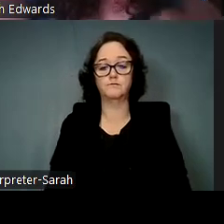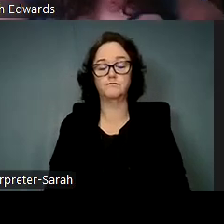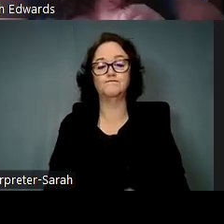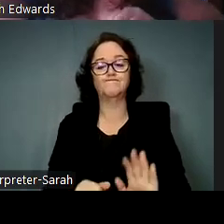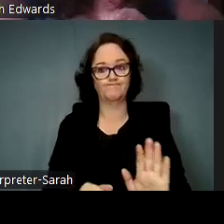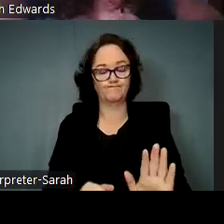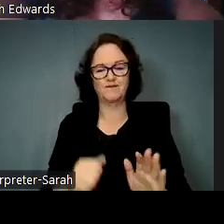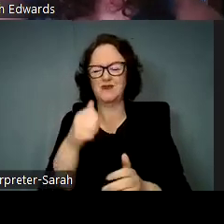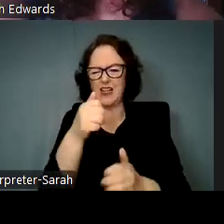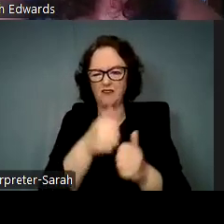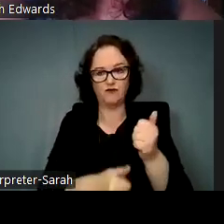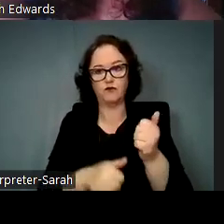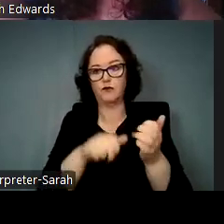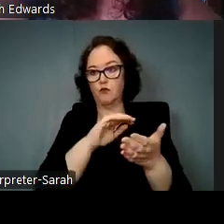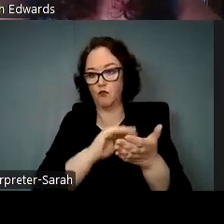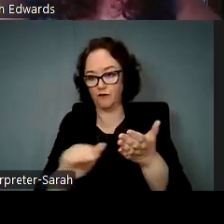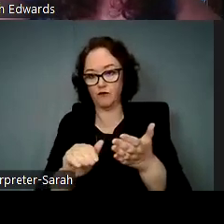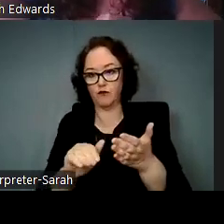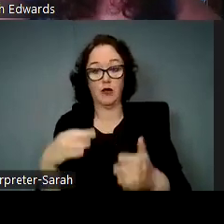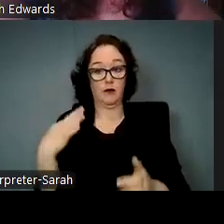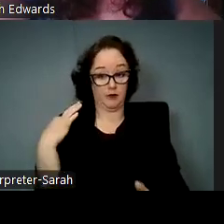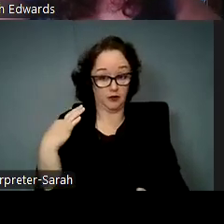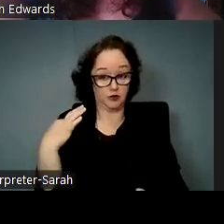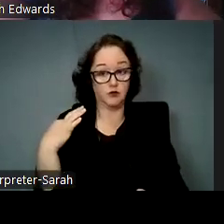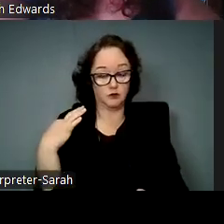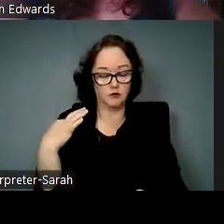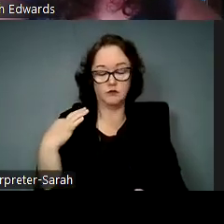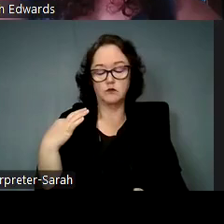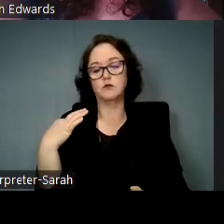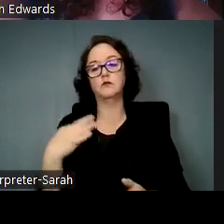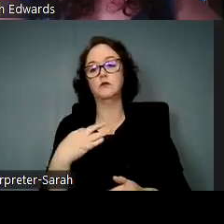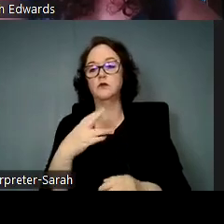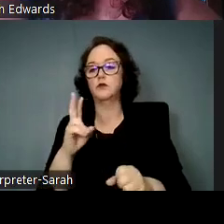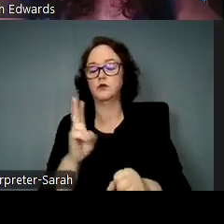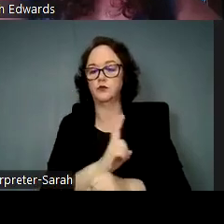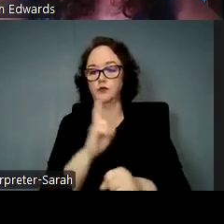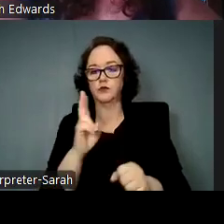single waiver application uses the same, clear structure. They